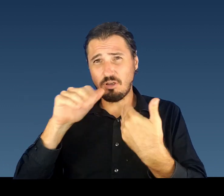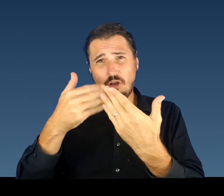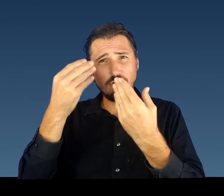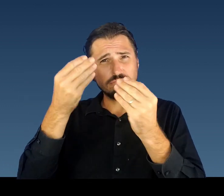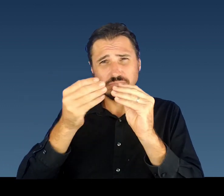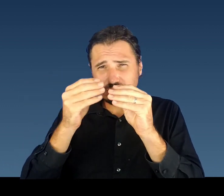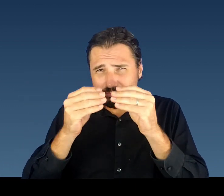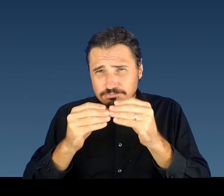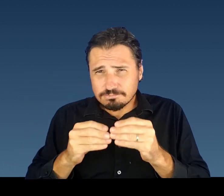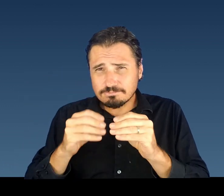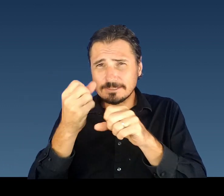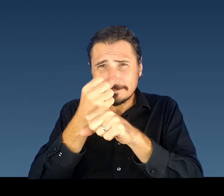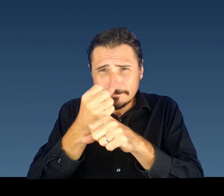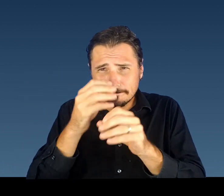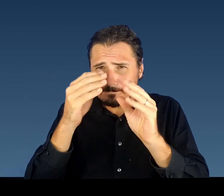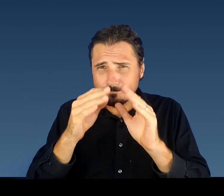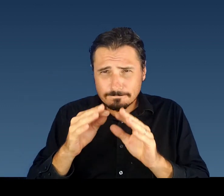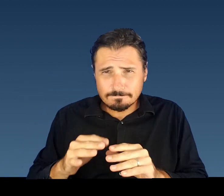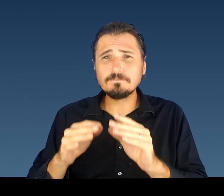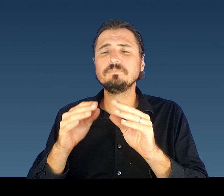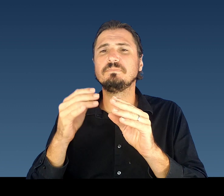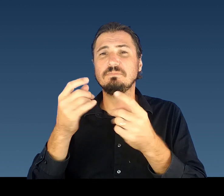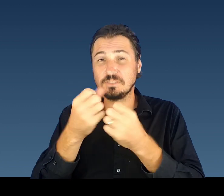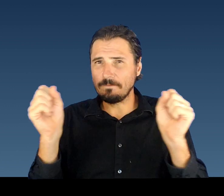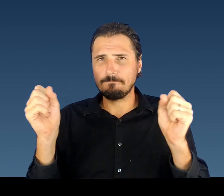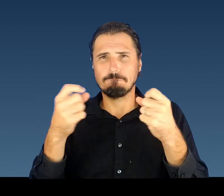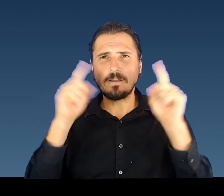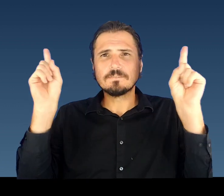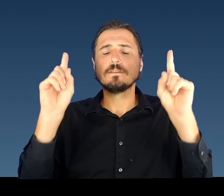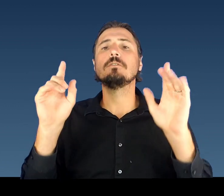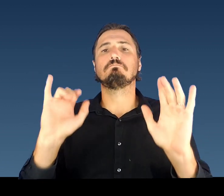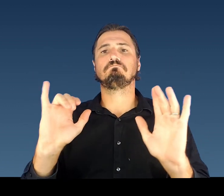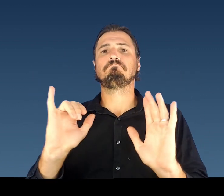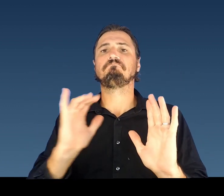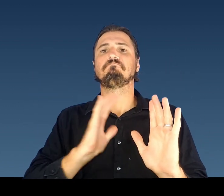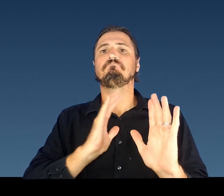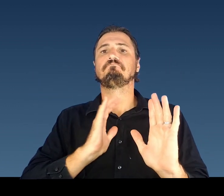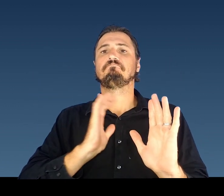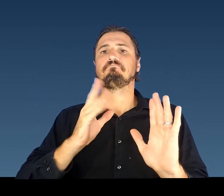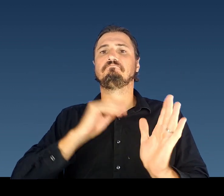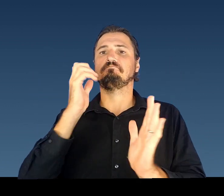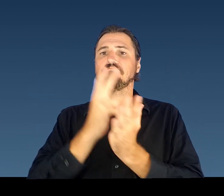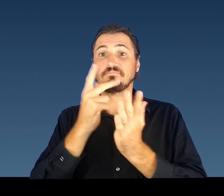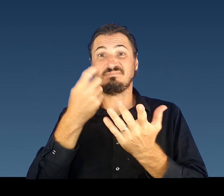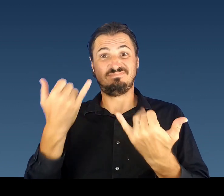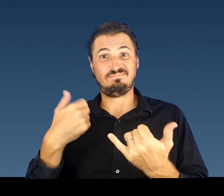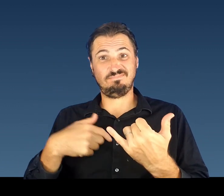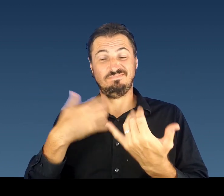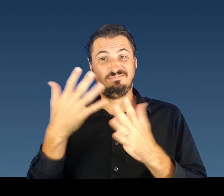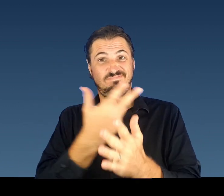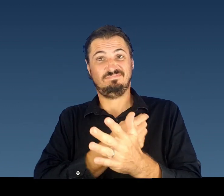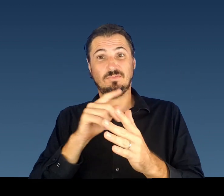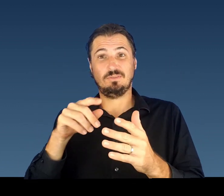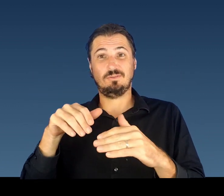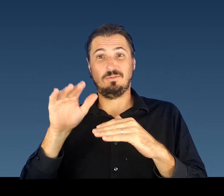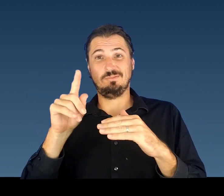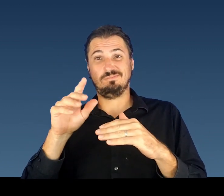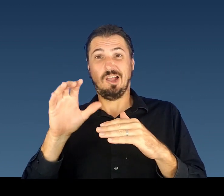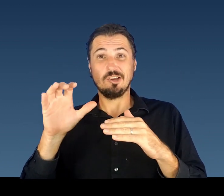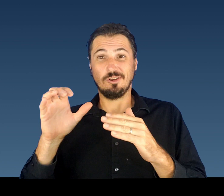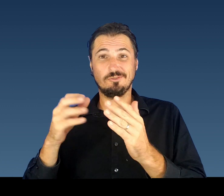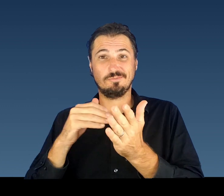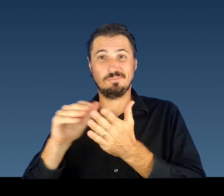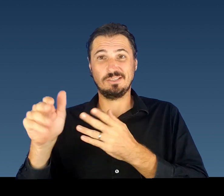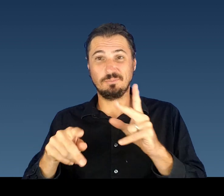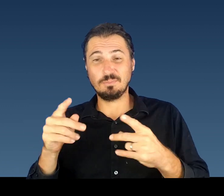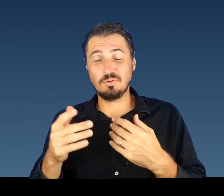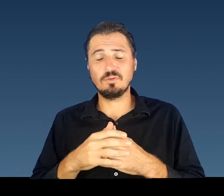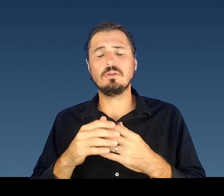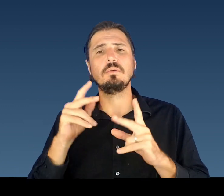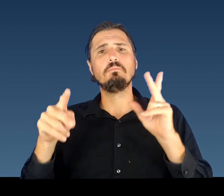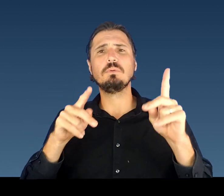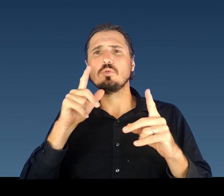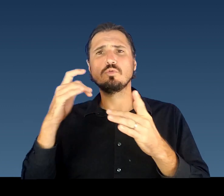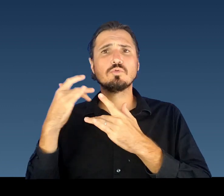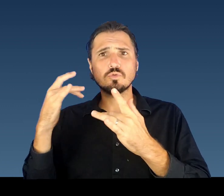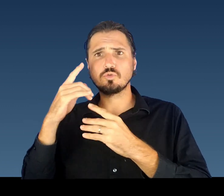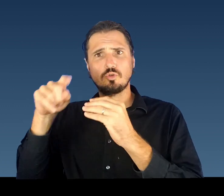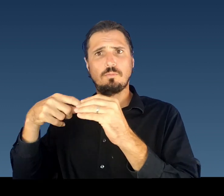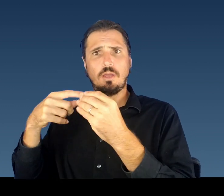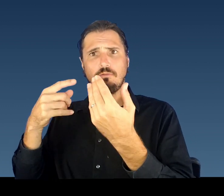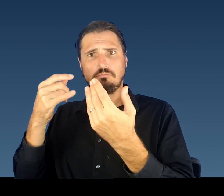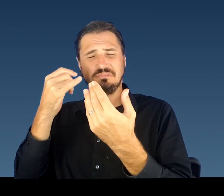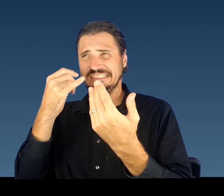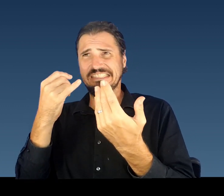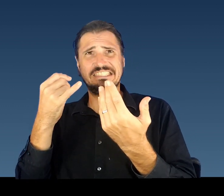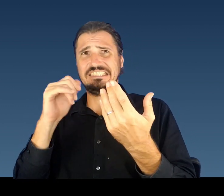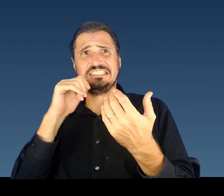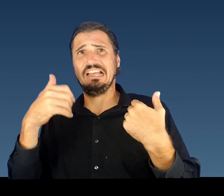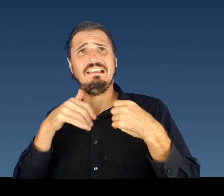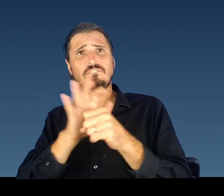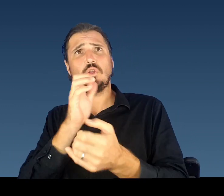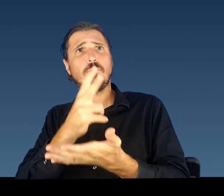Disease rates in Las Vegas are not significantly higher than elsewhere. However, when people visit Vegas they often spend hours indoors, masks may not be used consistently, and they mingle